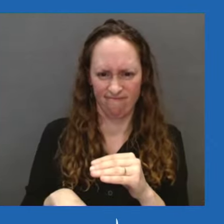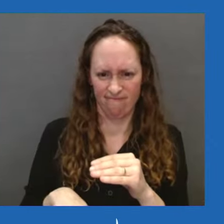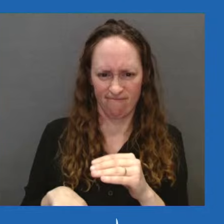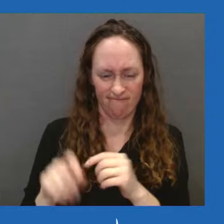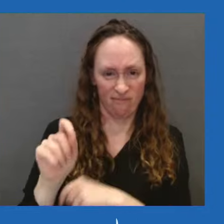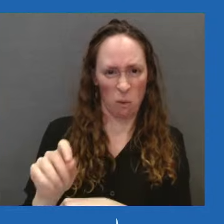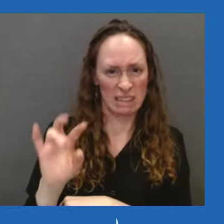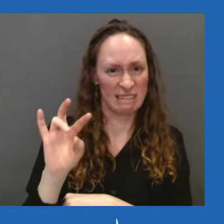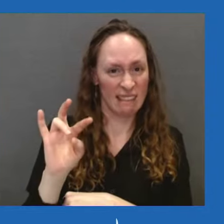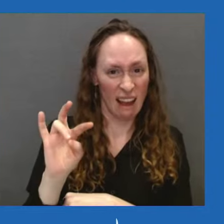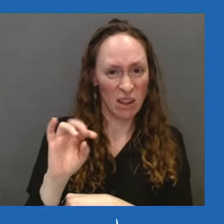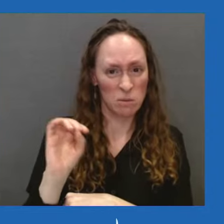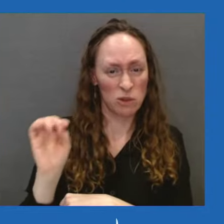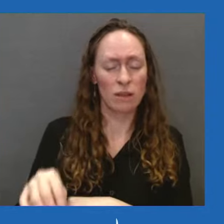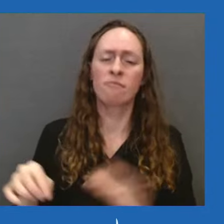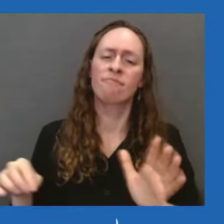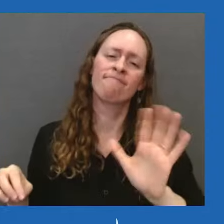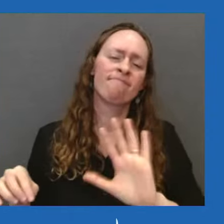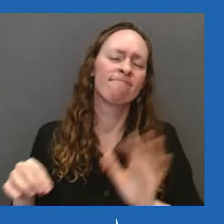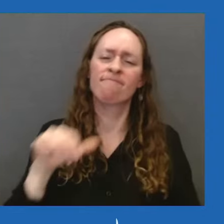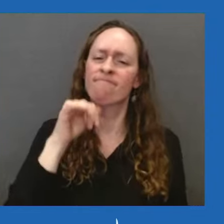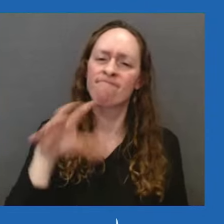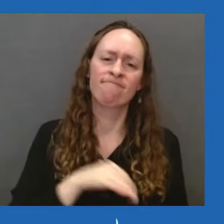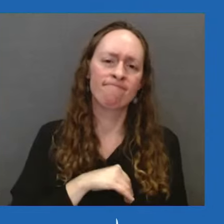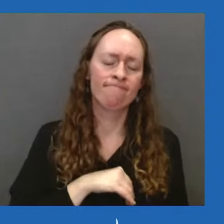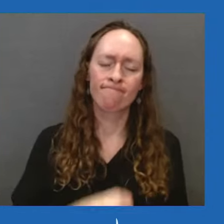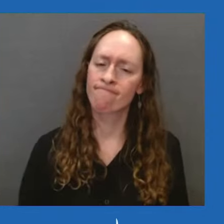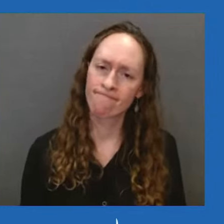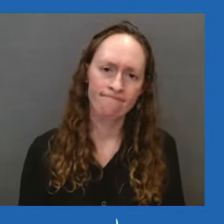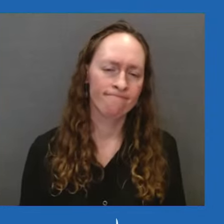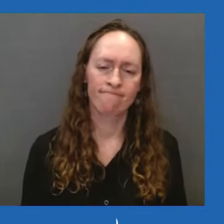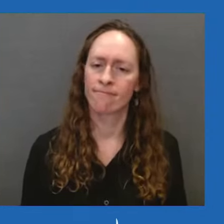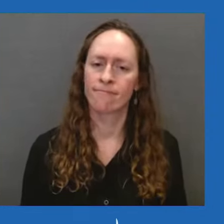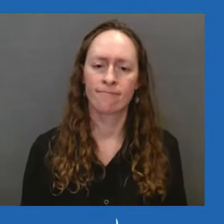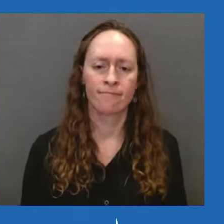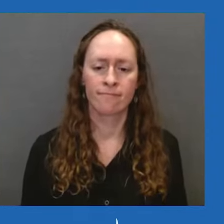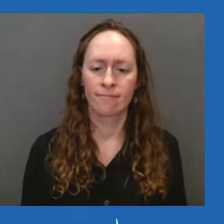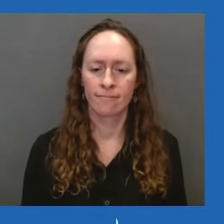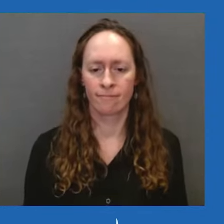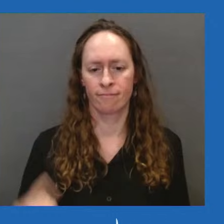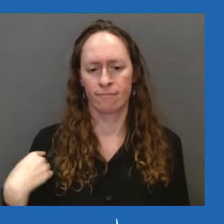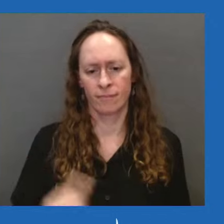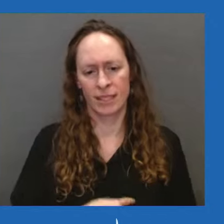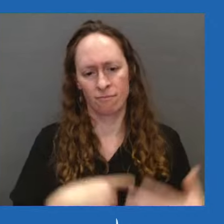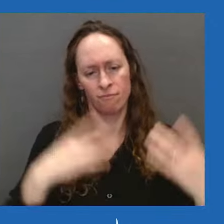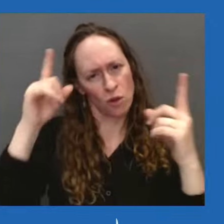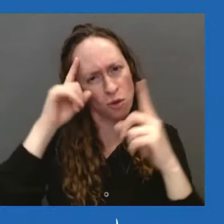to bring chip production back home to America. In Colorado Springs, the company Microchip announced